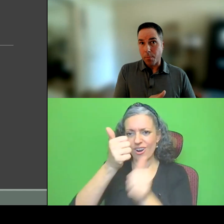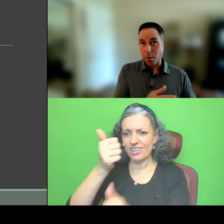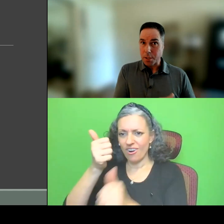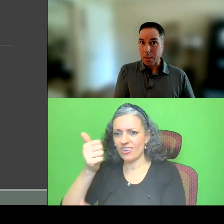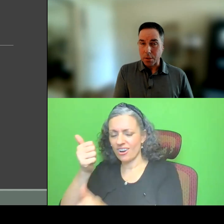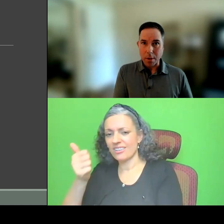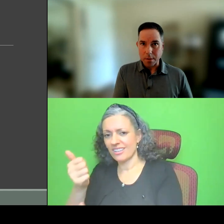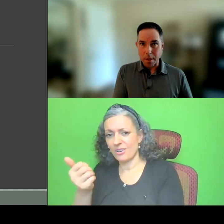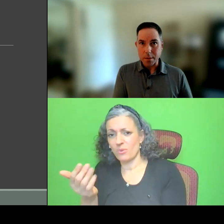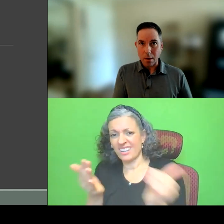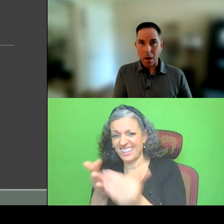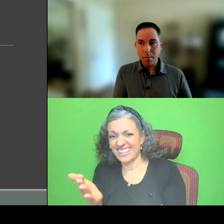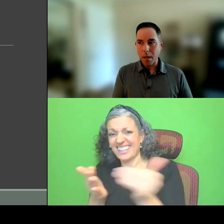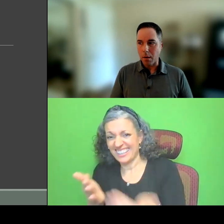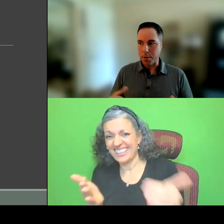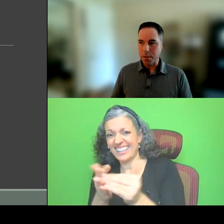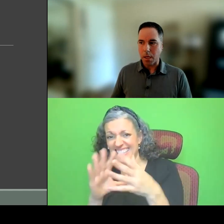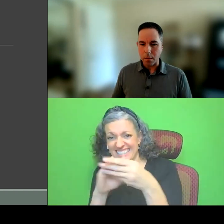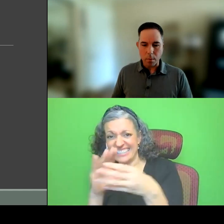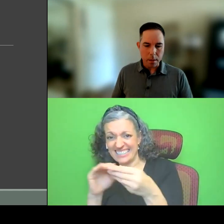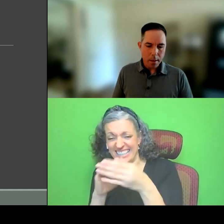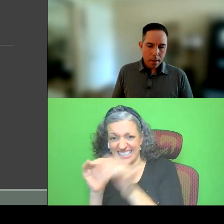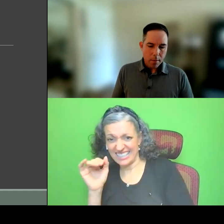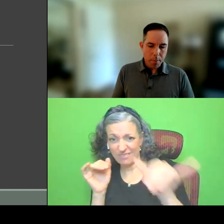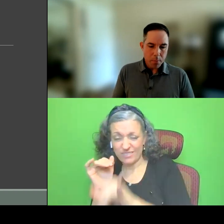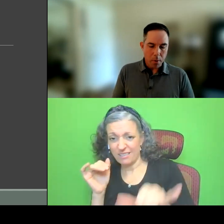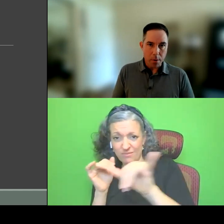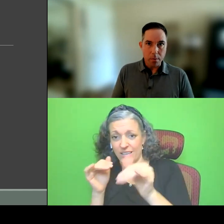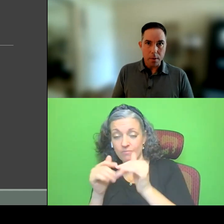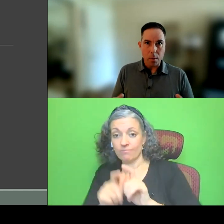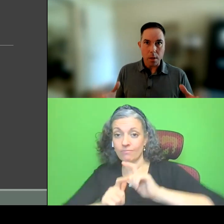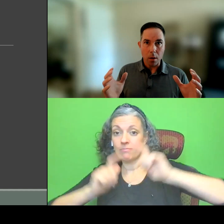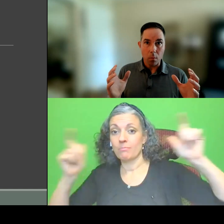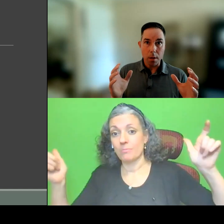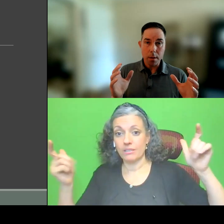the project situation I described at a larger scale where the people who are doing the work on one